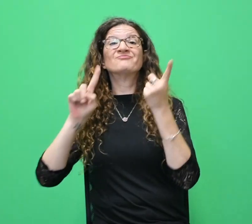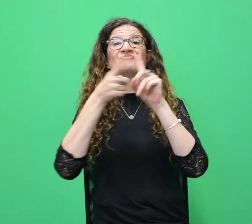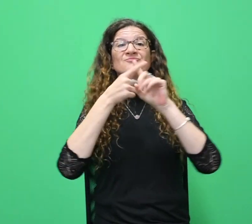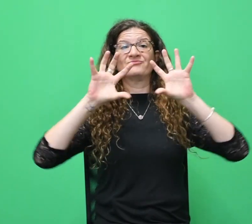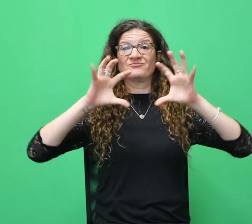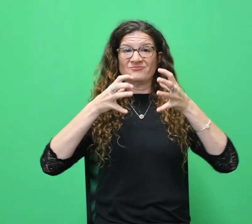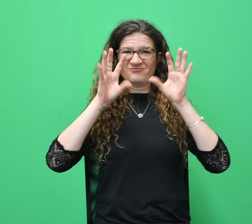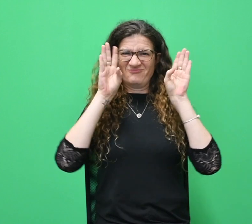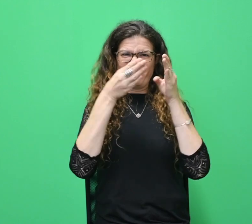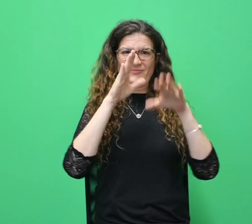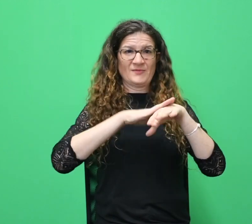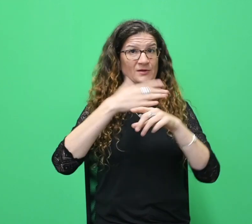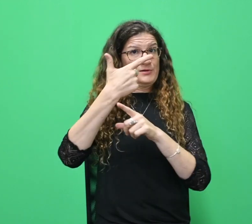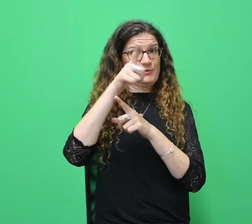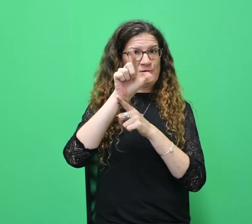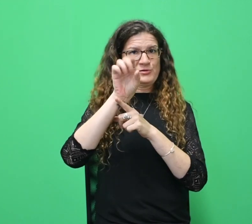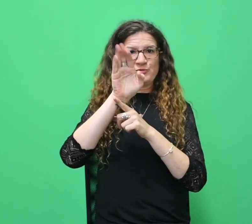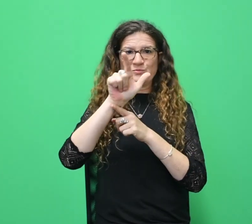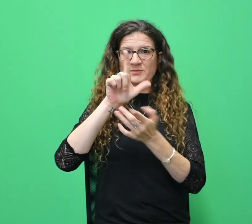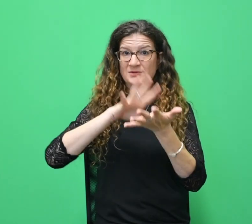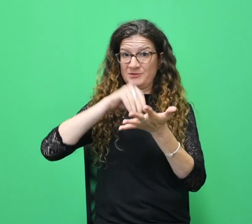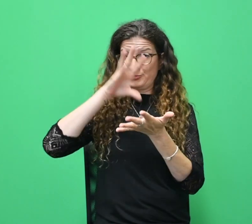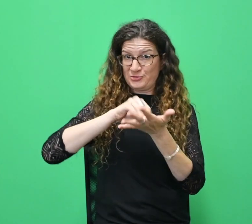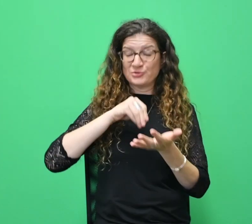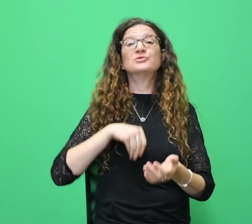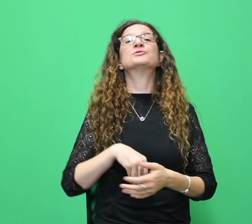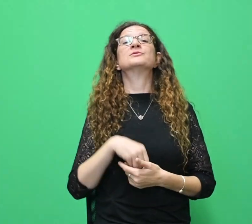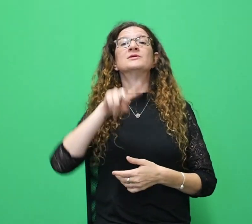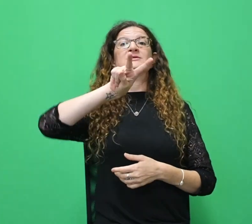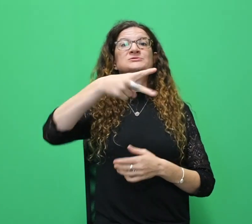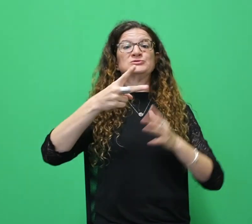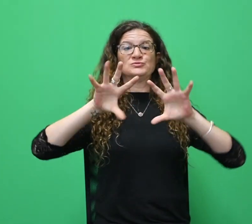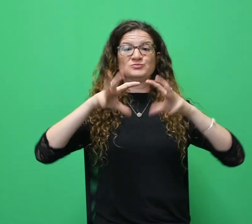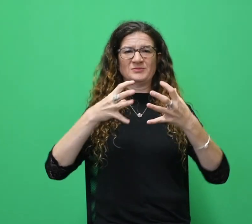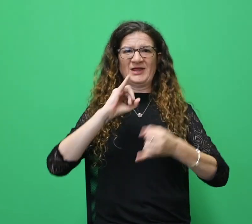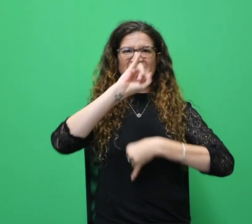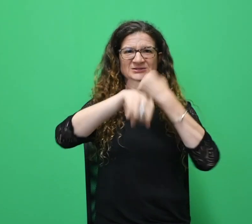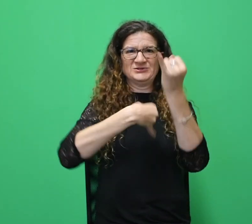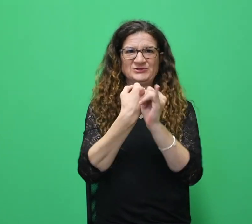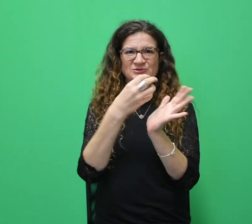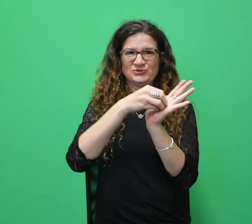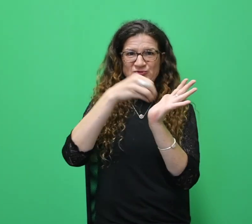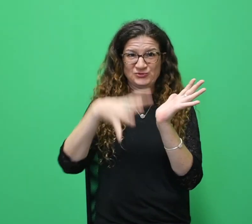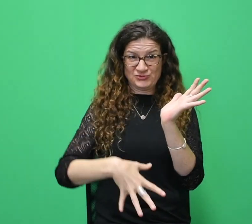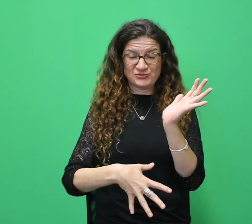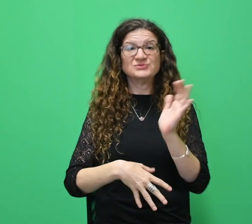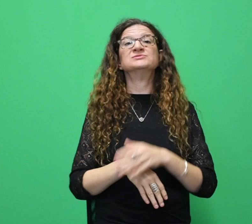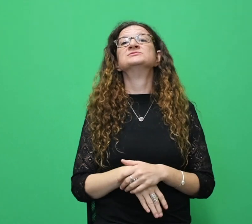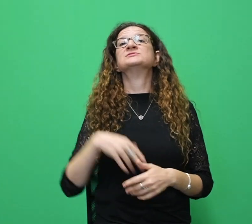The first group of recommendations focus on global learning. The second group is focused on international students.